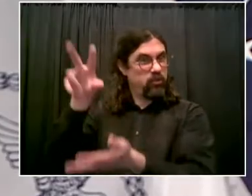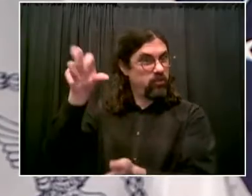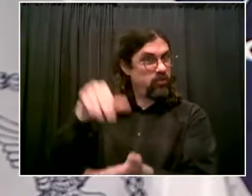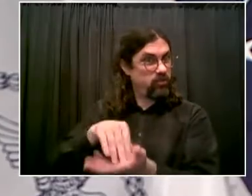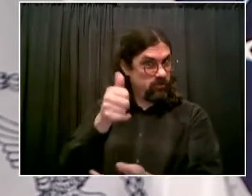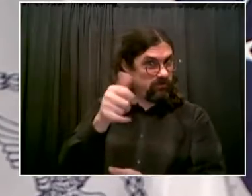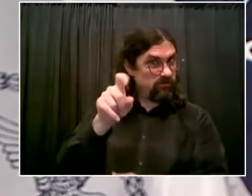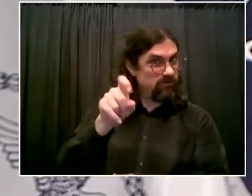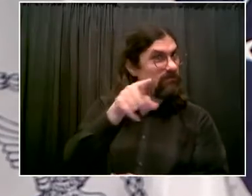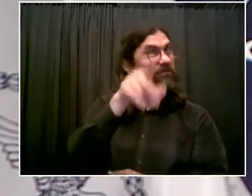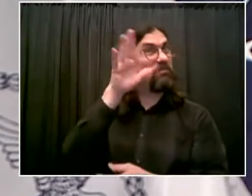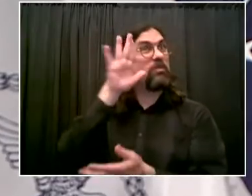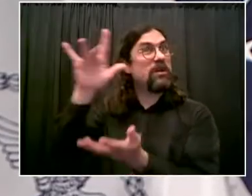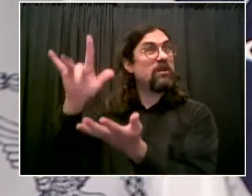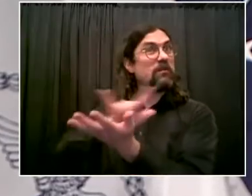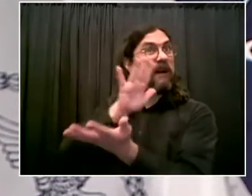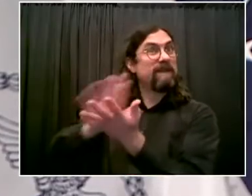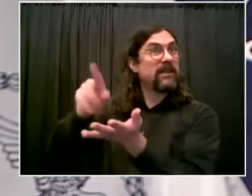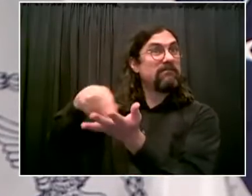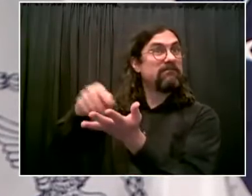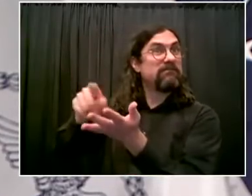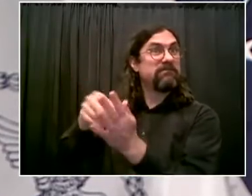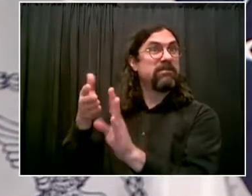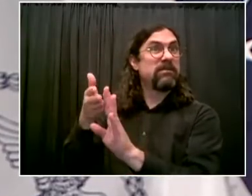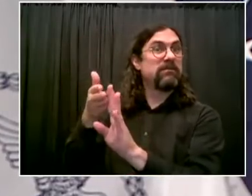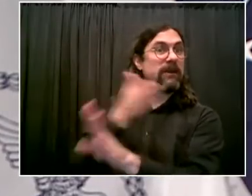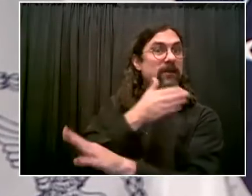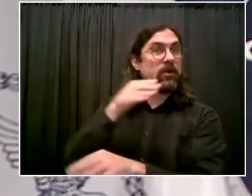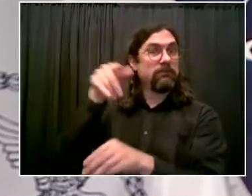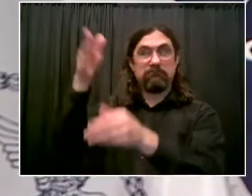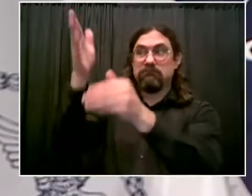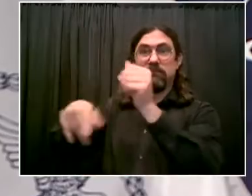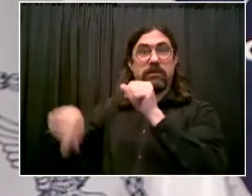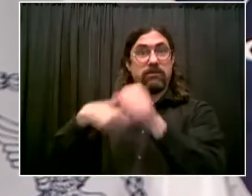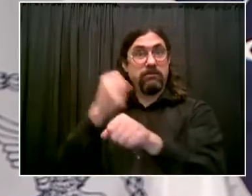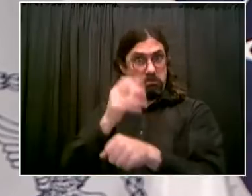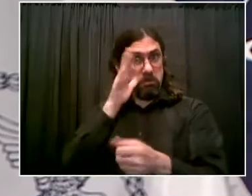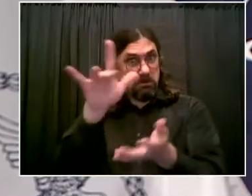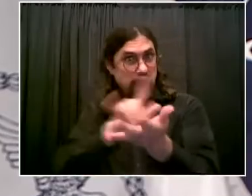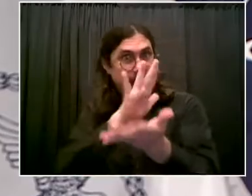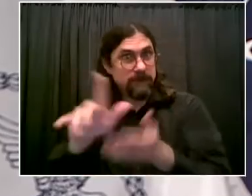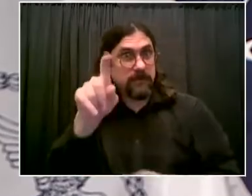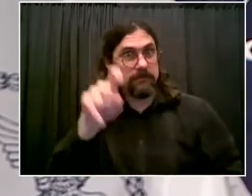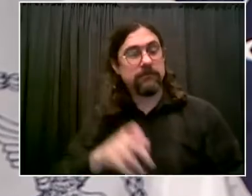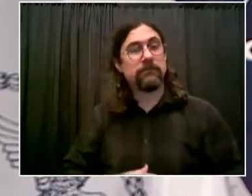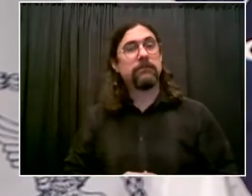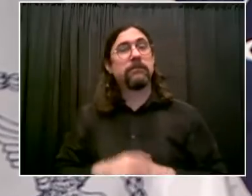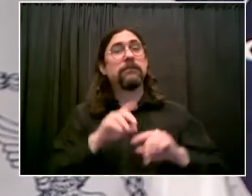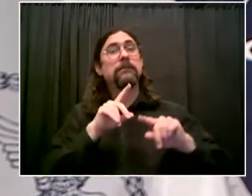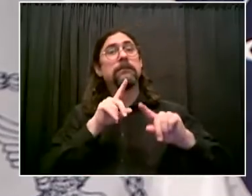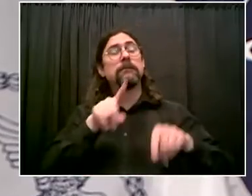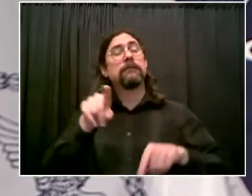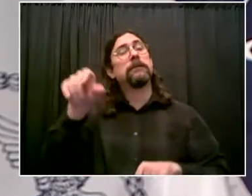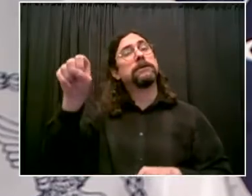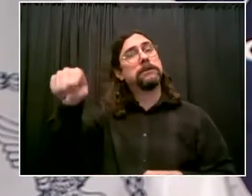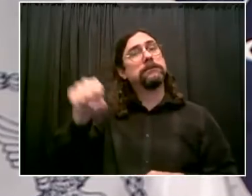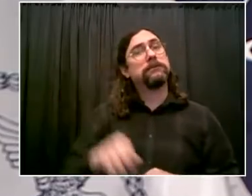LEAVE OFFICE? YES. WE HAVE TIME FOR TWO MORE OF TODAY, THE FIRST